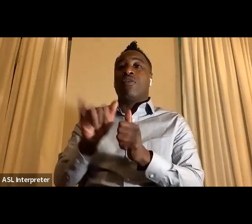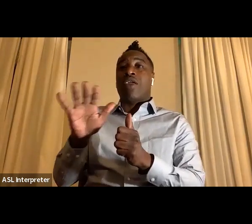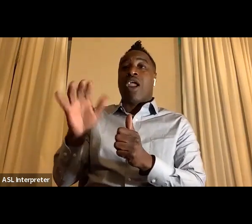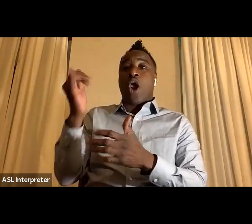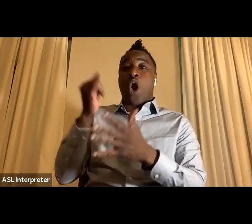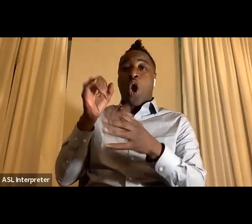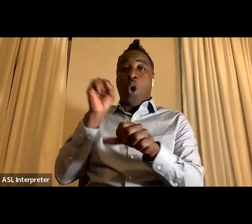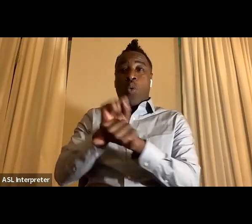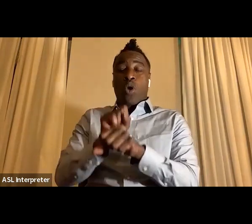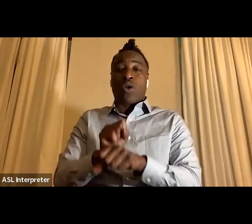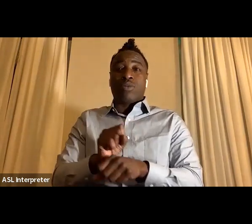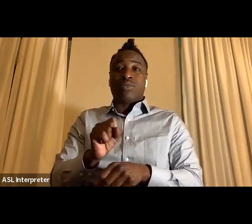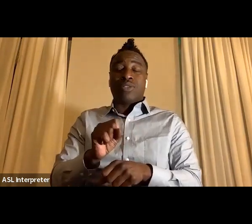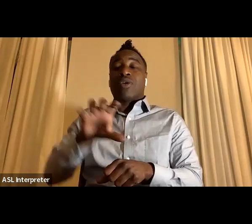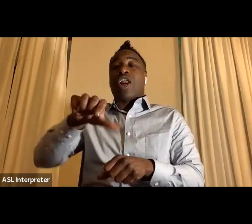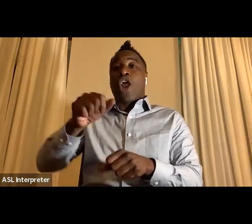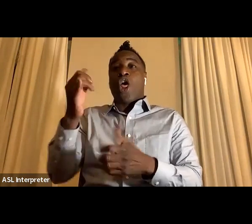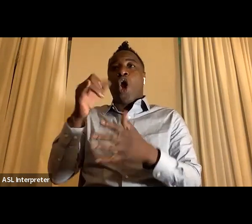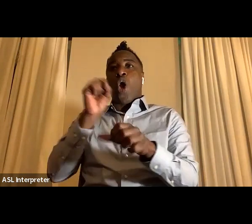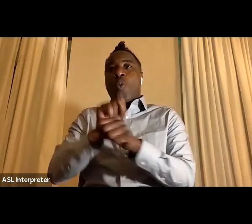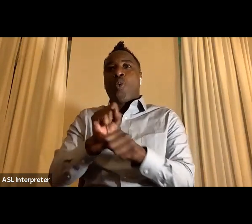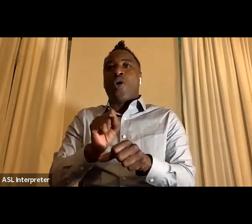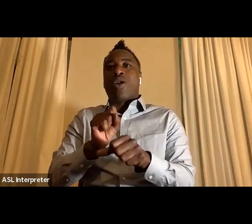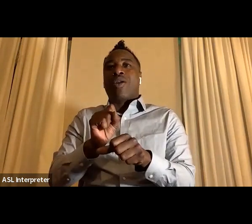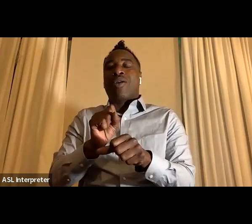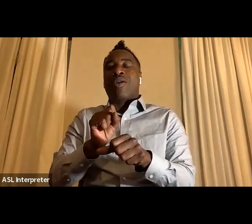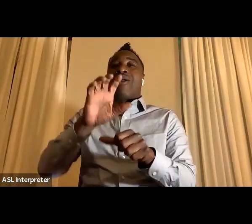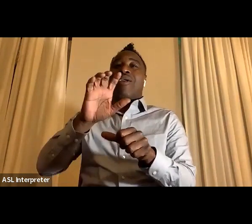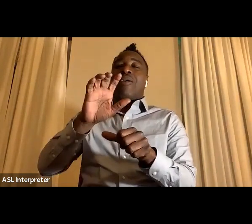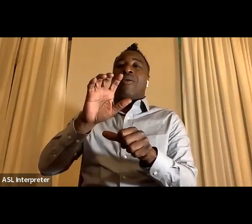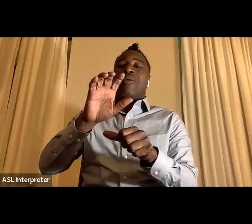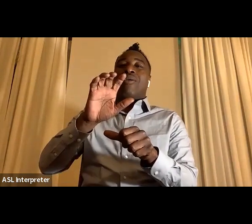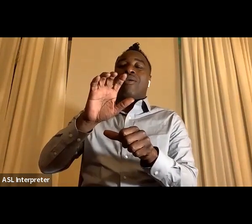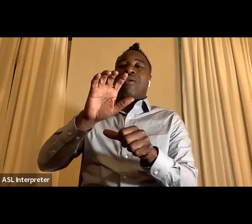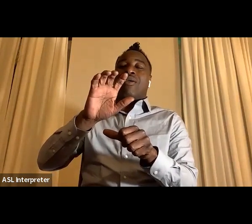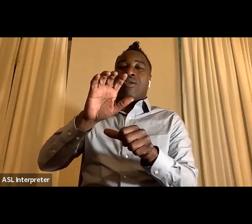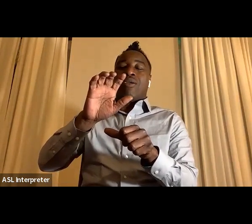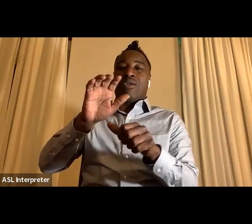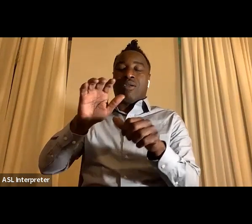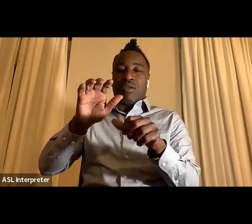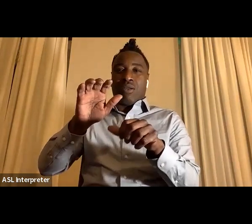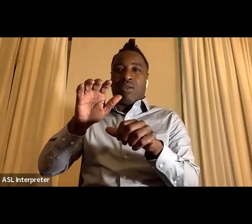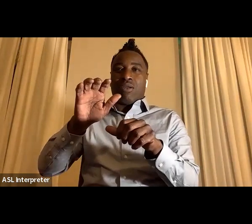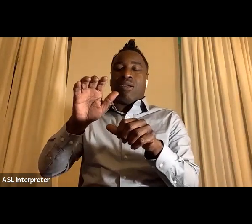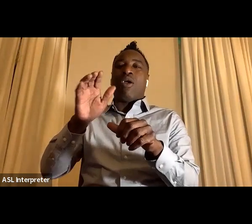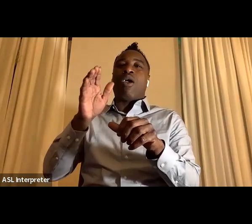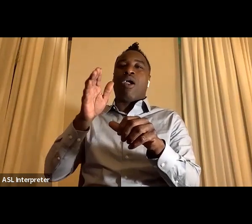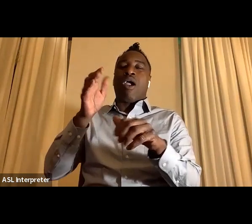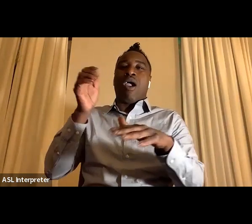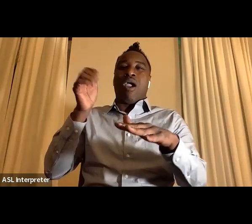underneath it and I put months and months and months of work into that piece. And then I was like, I just don't like it.